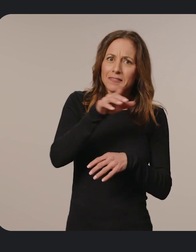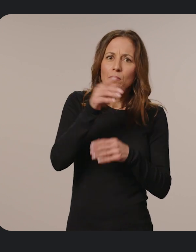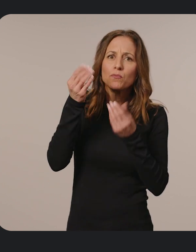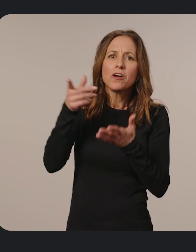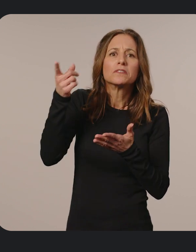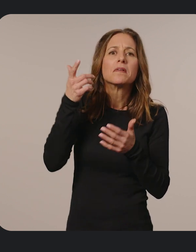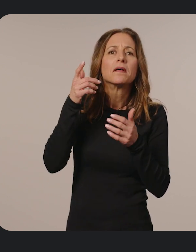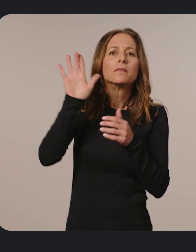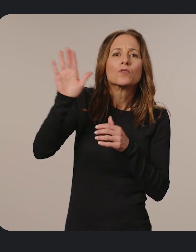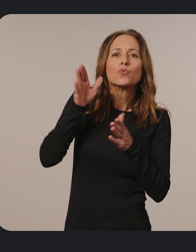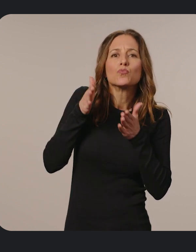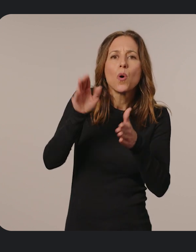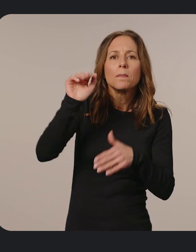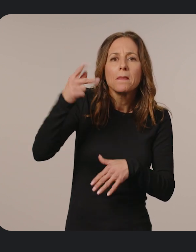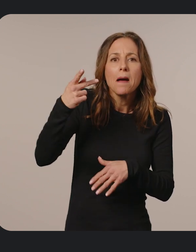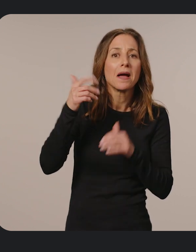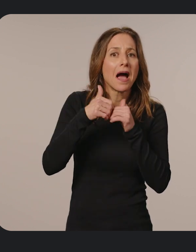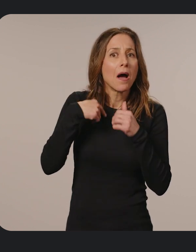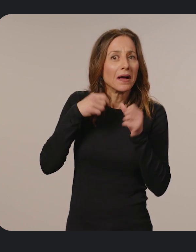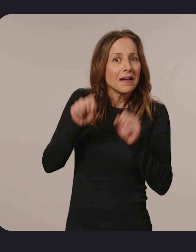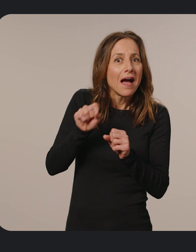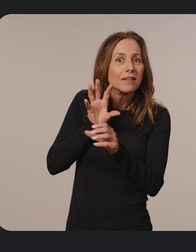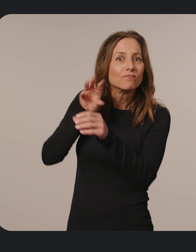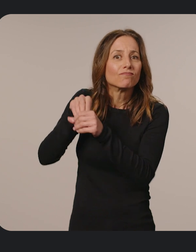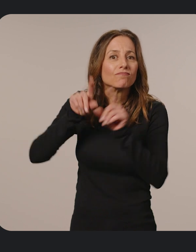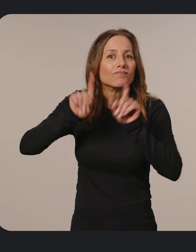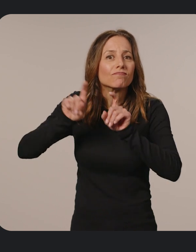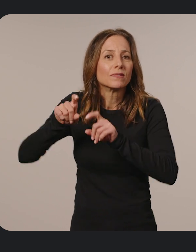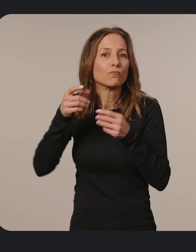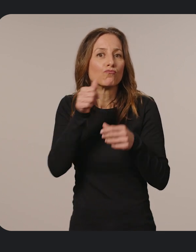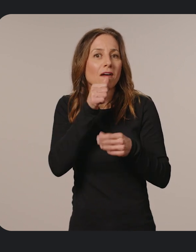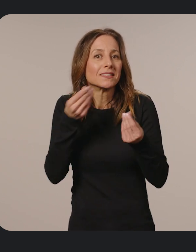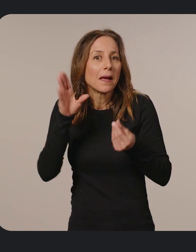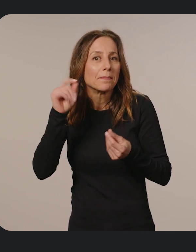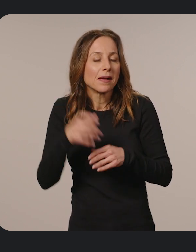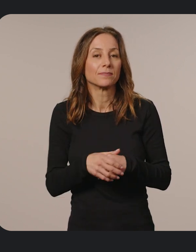ask your providers about their roadmap and how you can participate in testing the Privacy Sandbox.